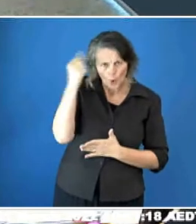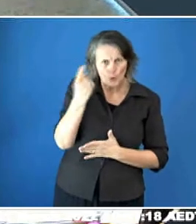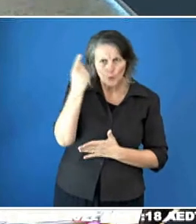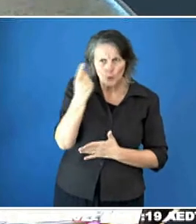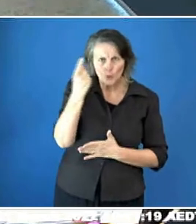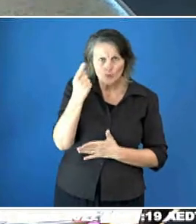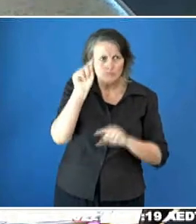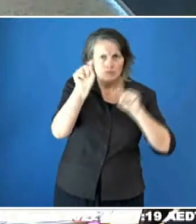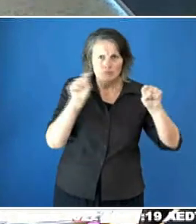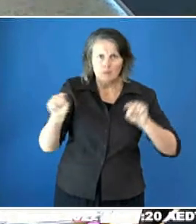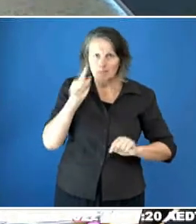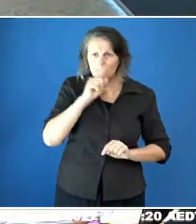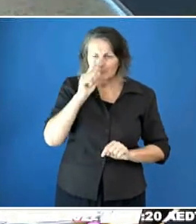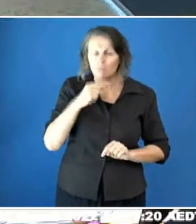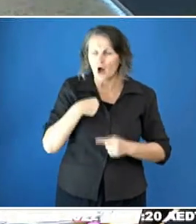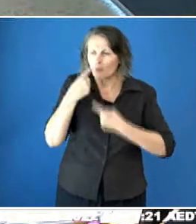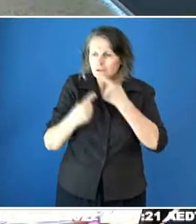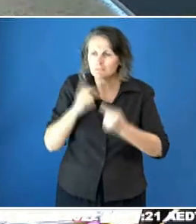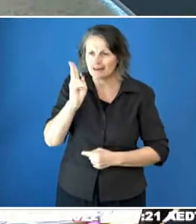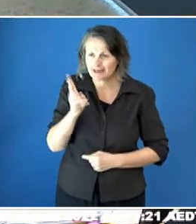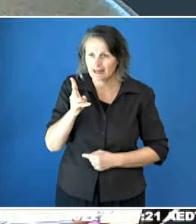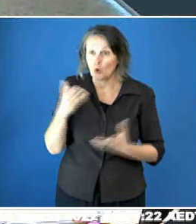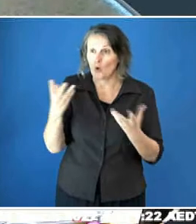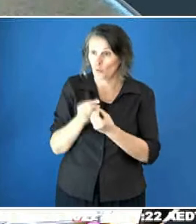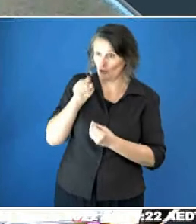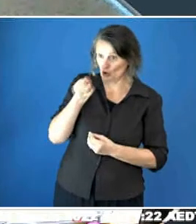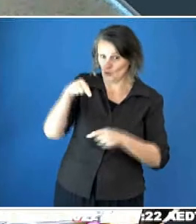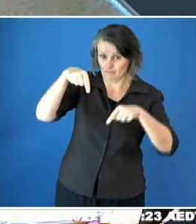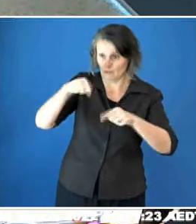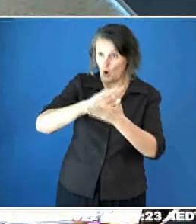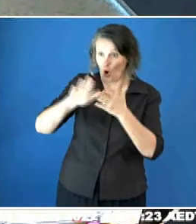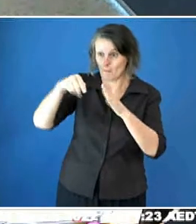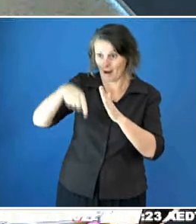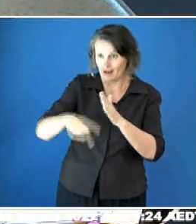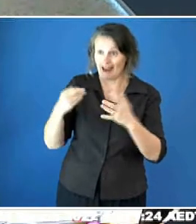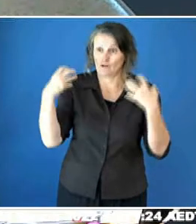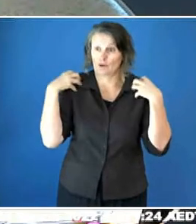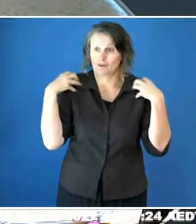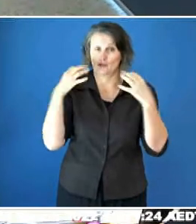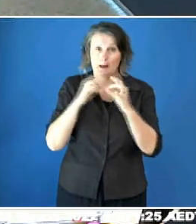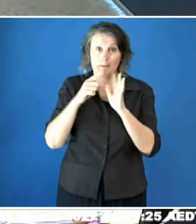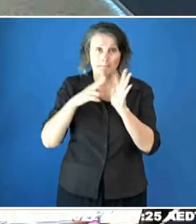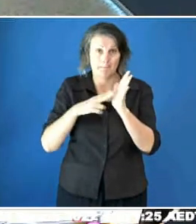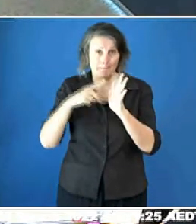point out that in the hearing room with you in Hobart are Commissioners Bennett and - Commissioner Bennett and Commissioner Mason.